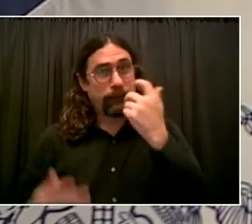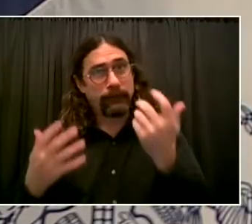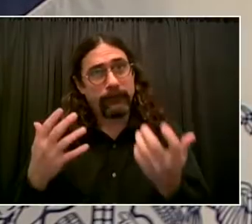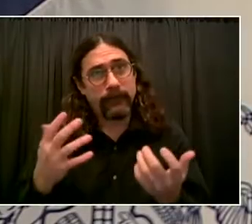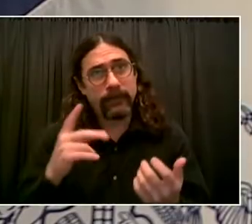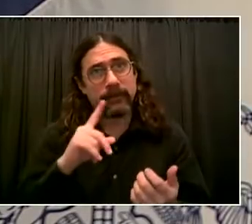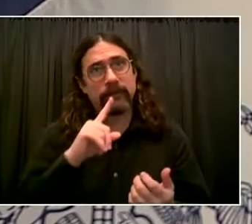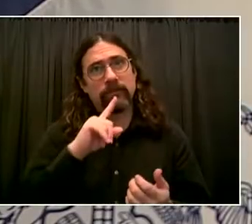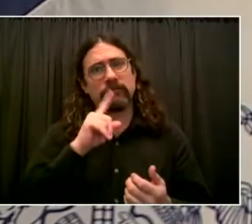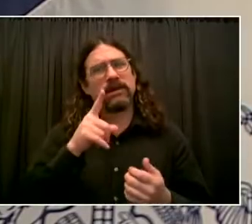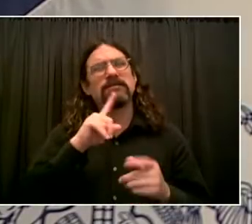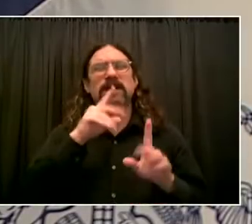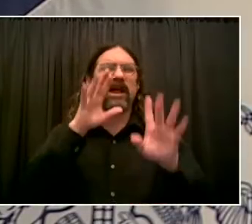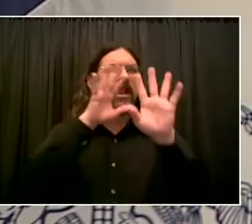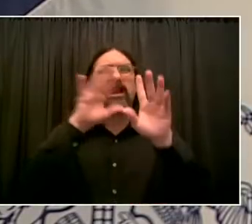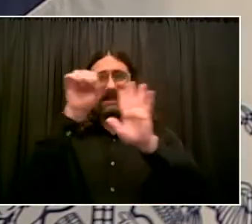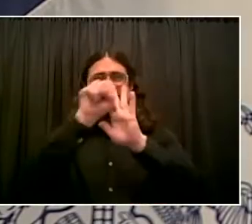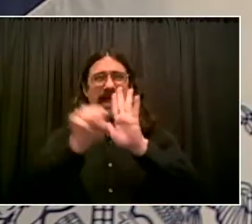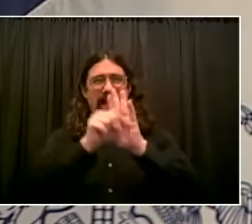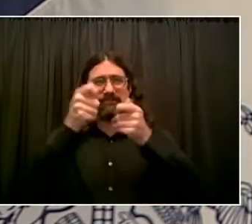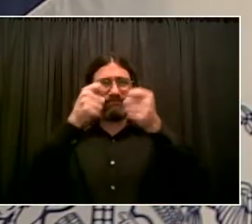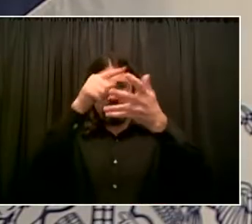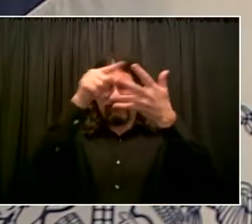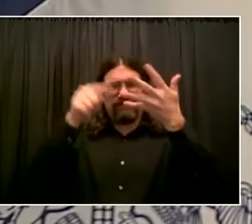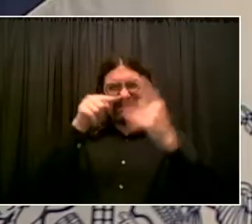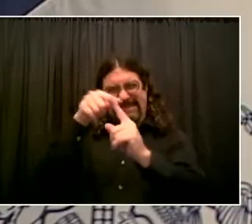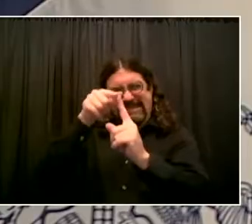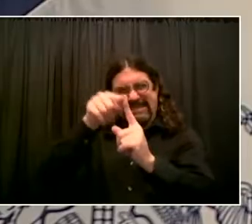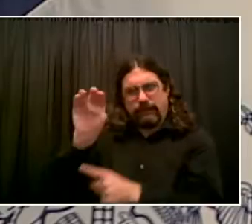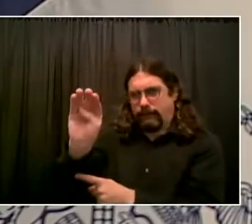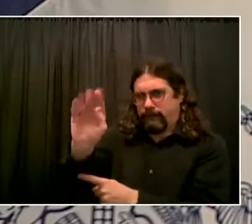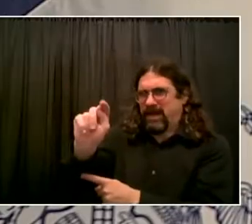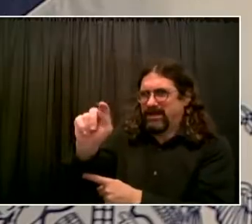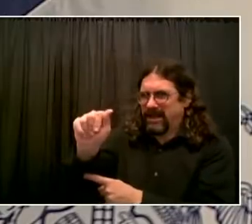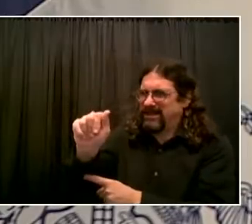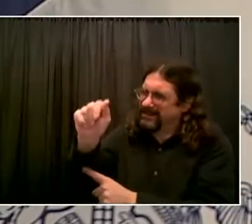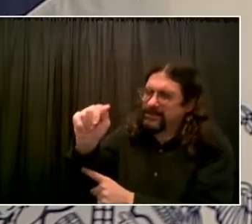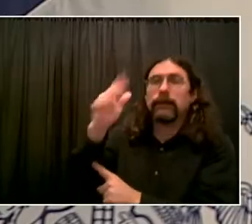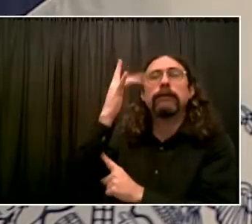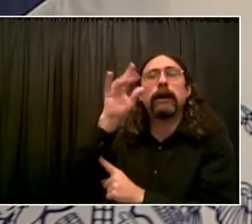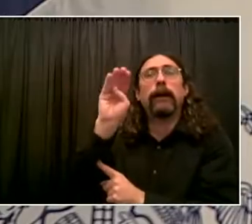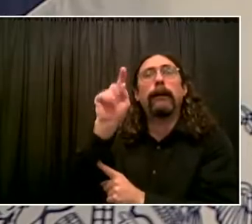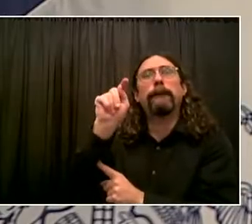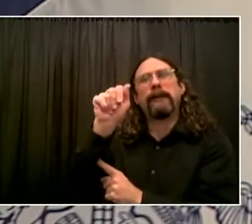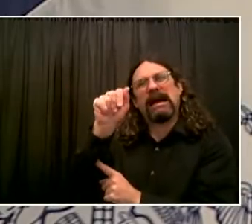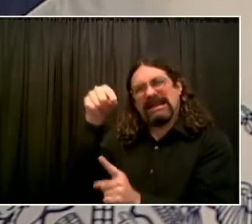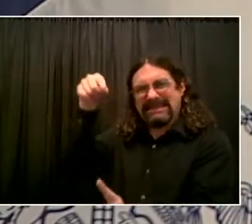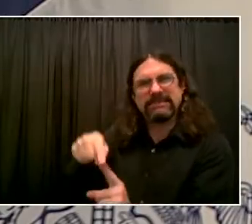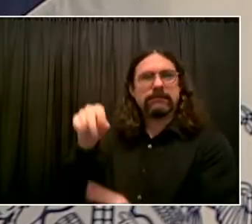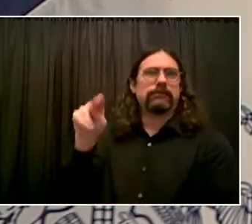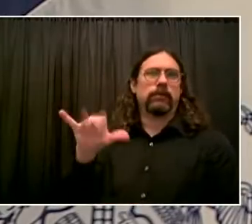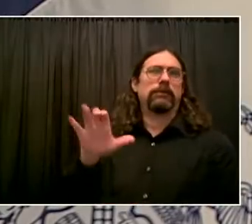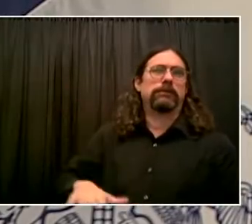THAT HAS NOT TAKEN PLACE? I HAVE TALKED TO THE GOVERNOR OVER TIME ABOUT EVERYTHINGW E'RE DONIG WITH THE MANDATES. OUR TEAMS HAVE BEEN TALKING SPIFECICALLY.